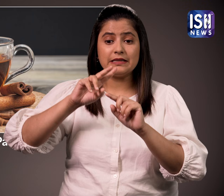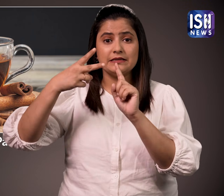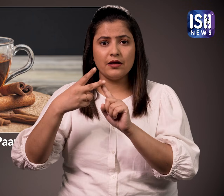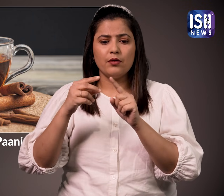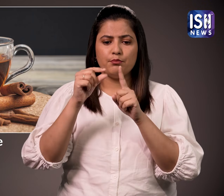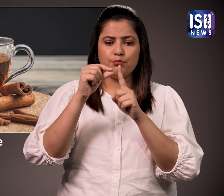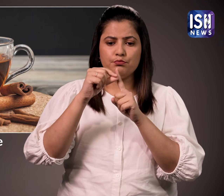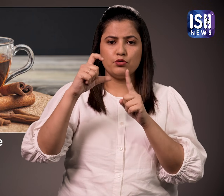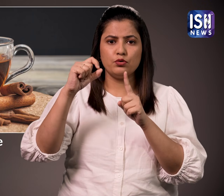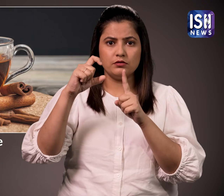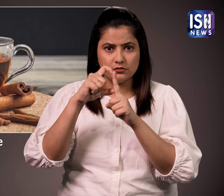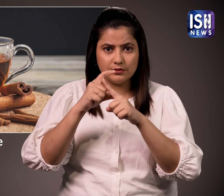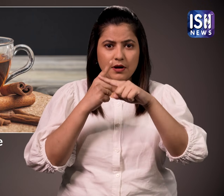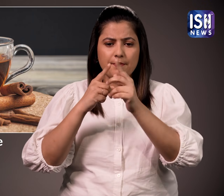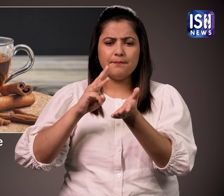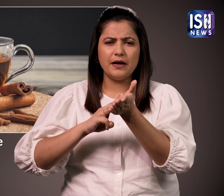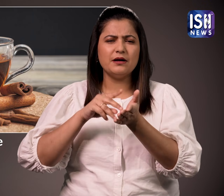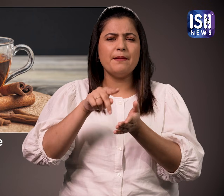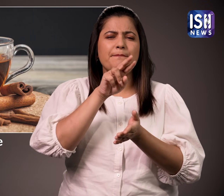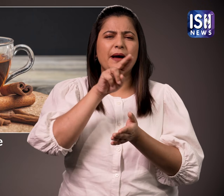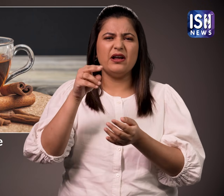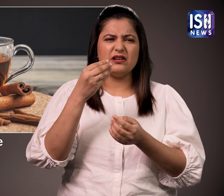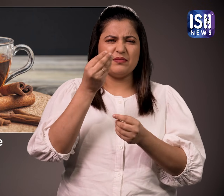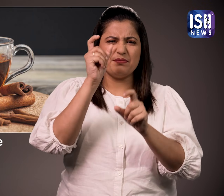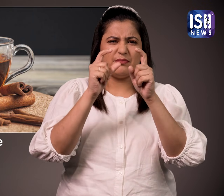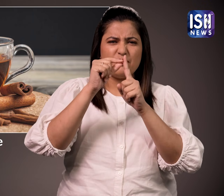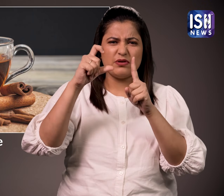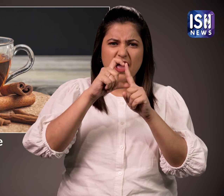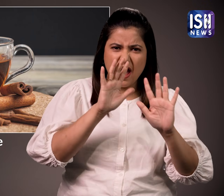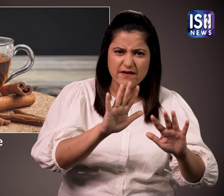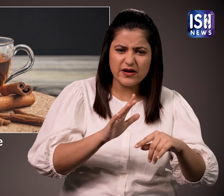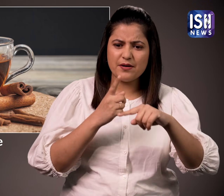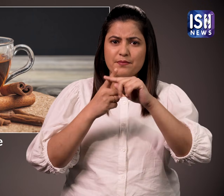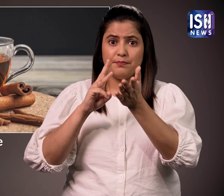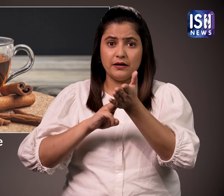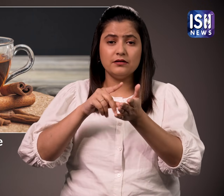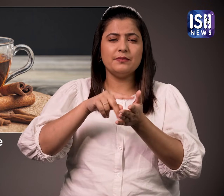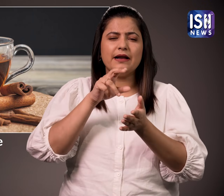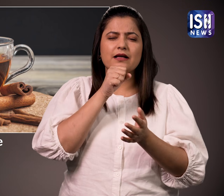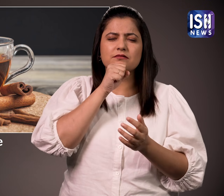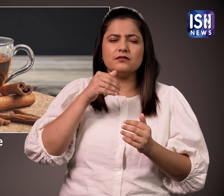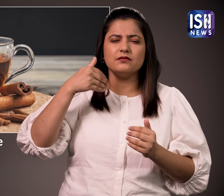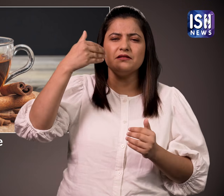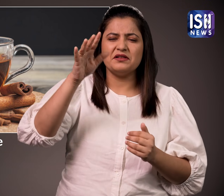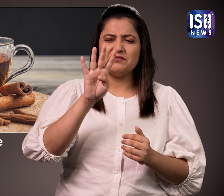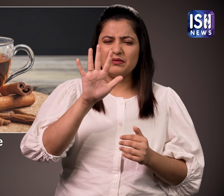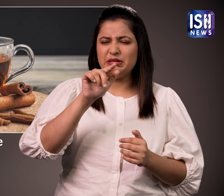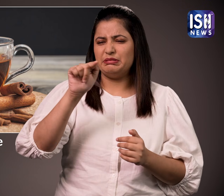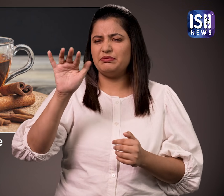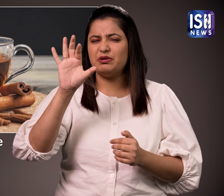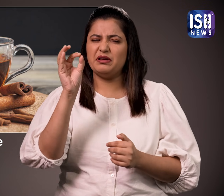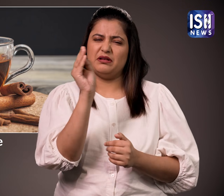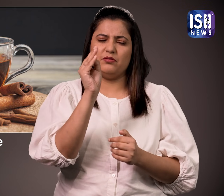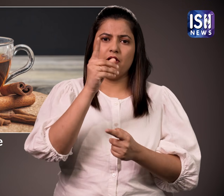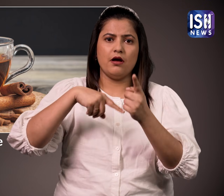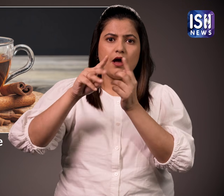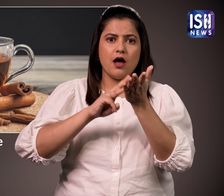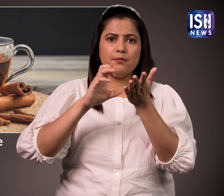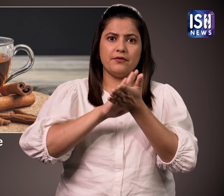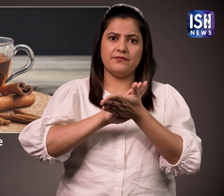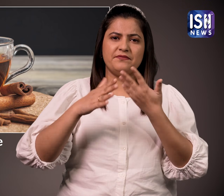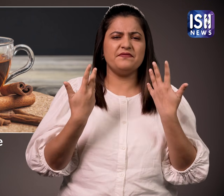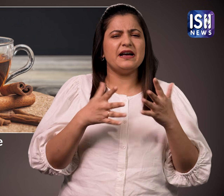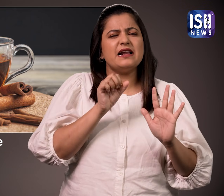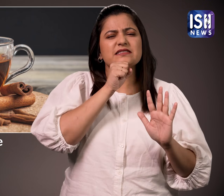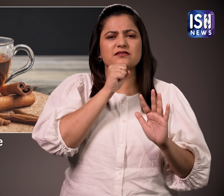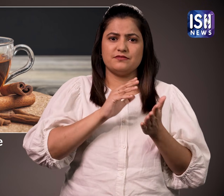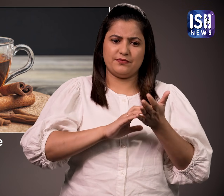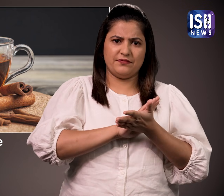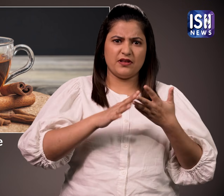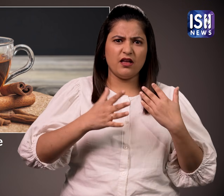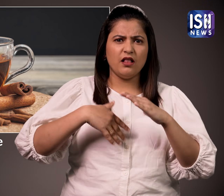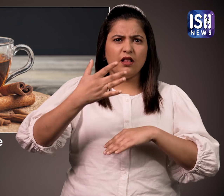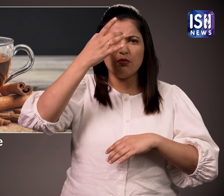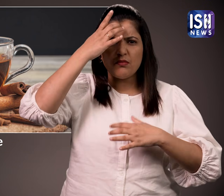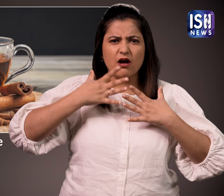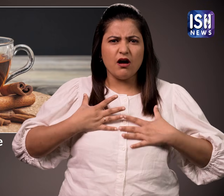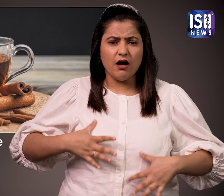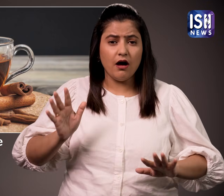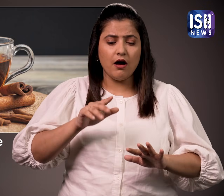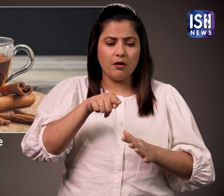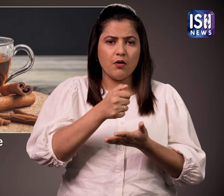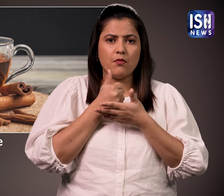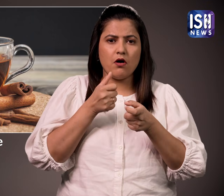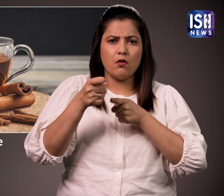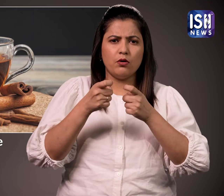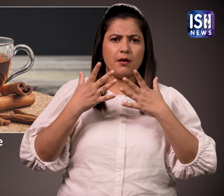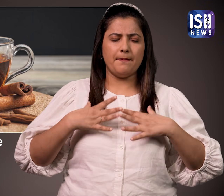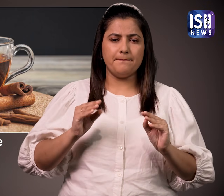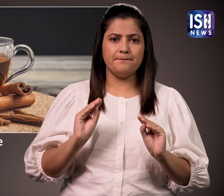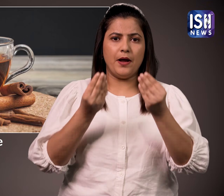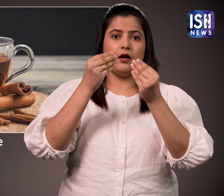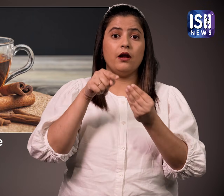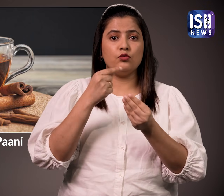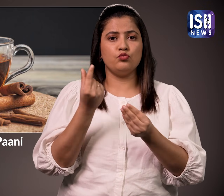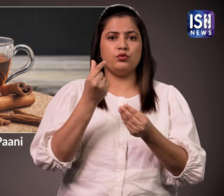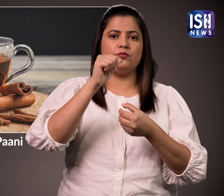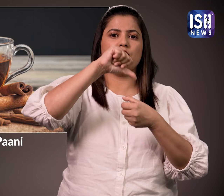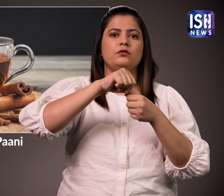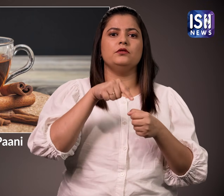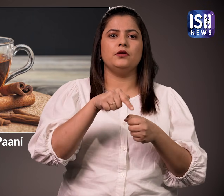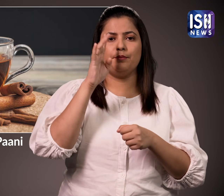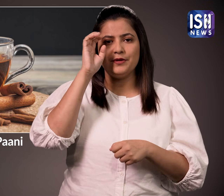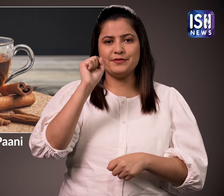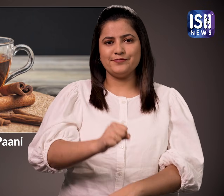It also helps in managing PCOD and menopause that hits between 45-50 years. Remember this!